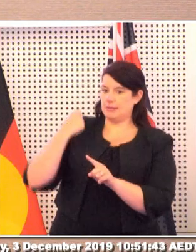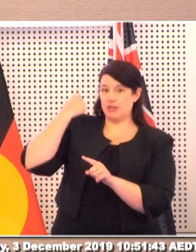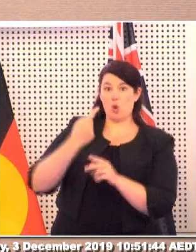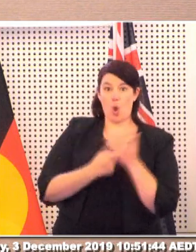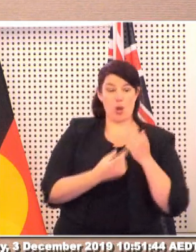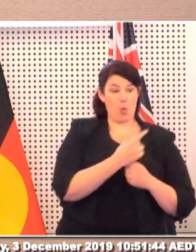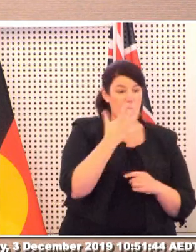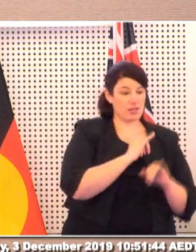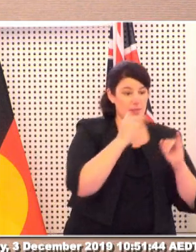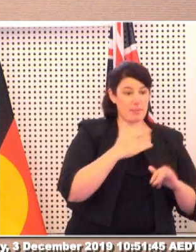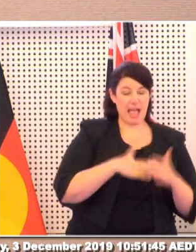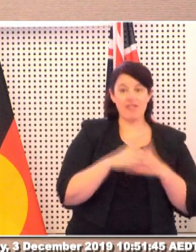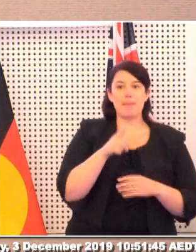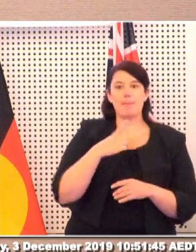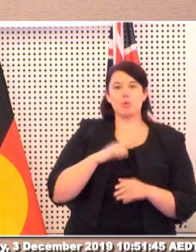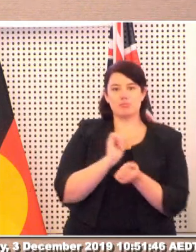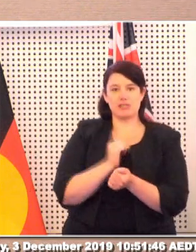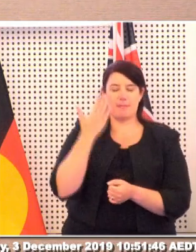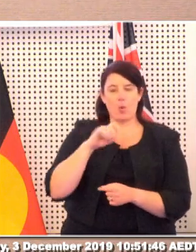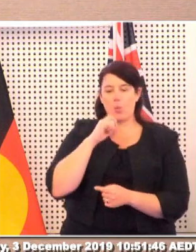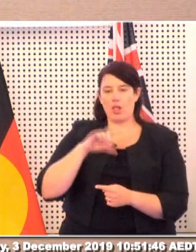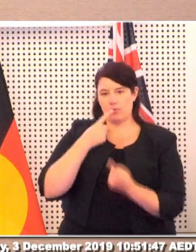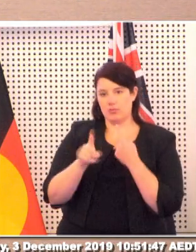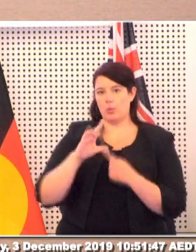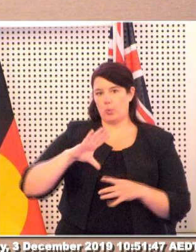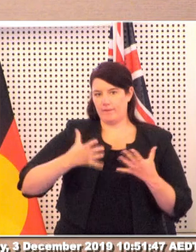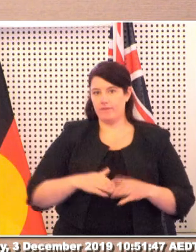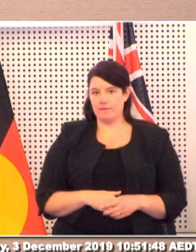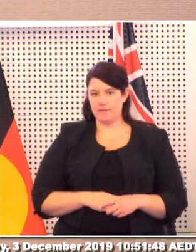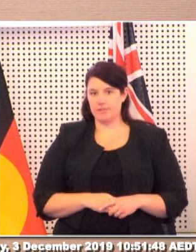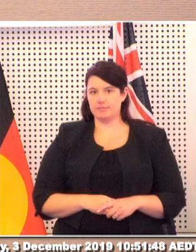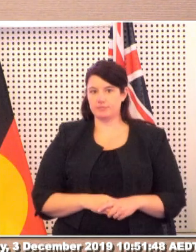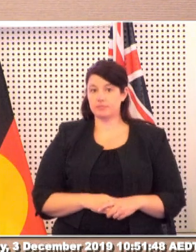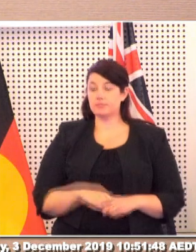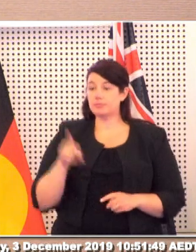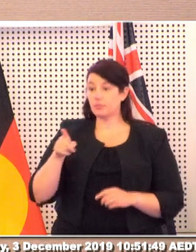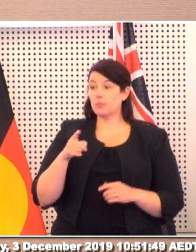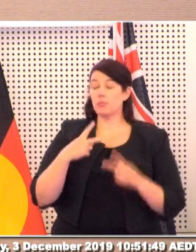Thank you. All right. So I just want to take you to paragraph 11 of your statement, where - - - Of course.